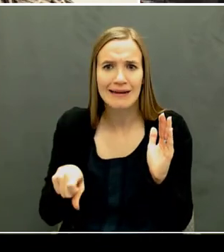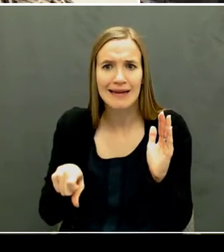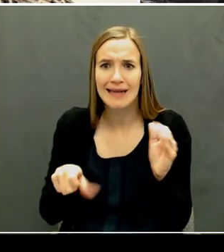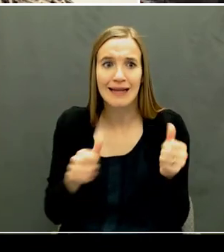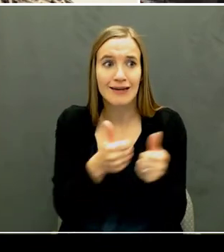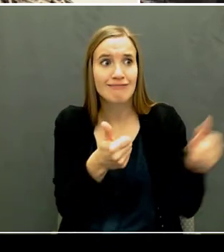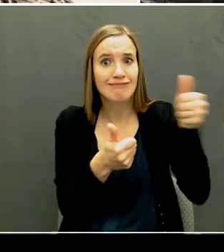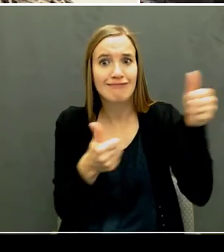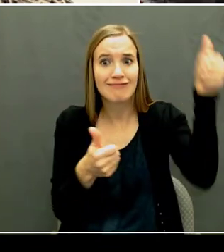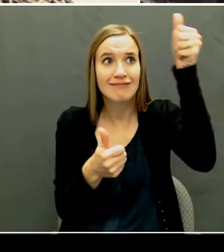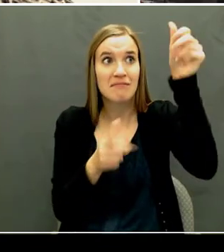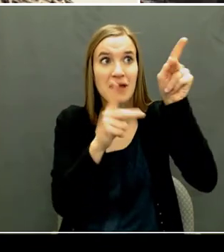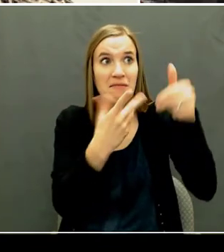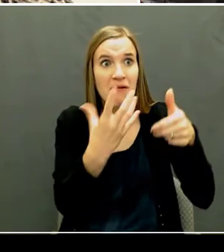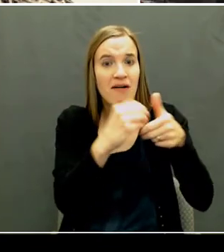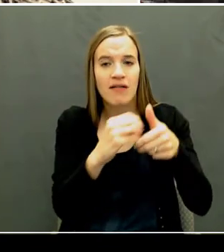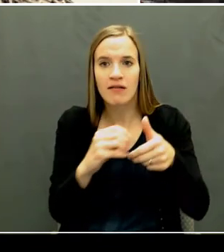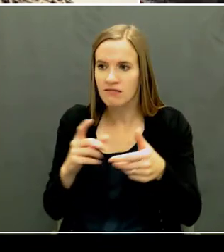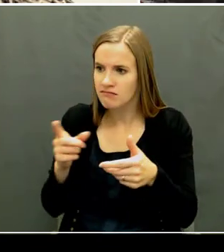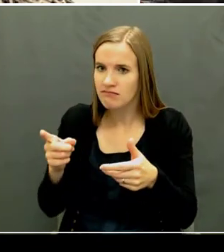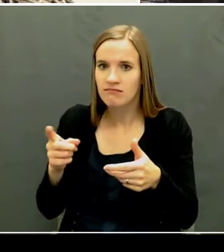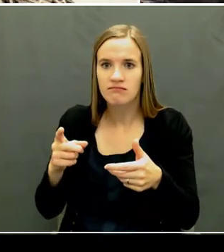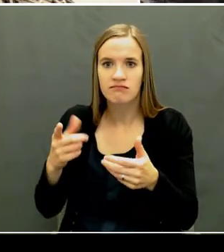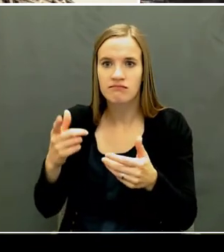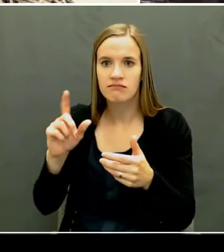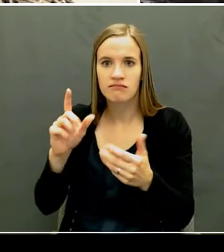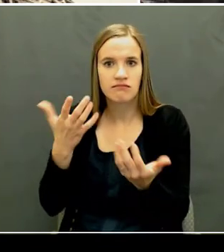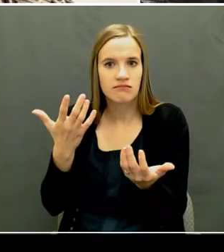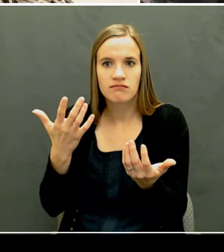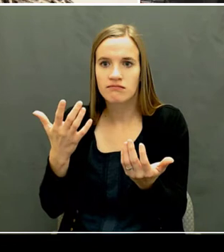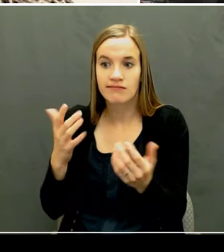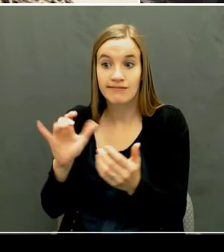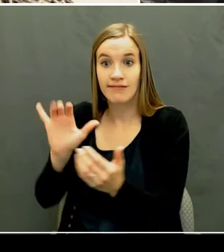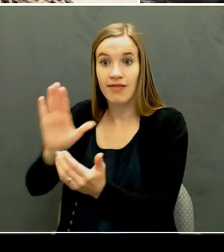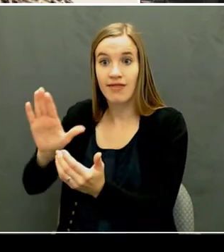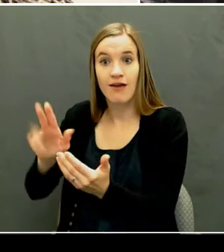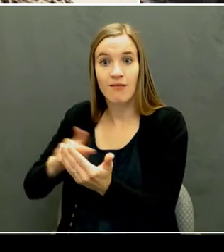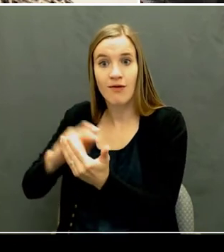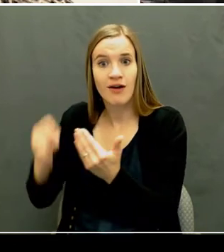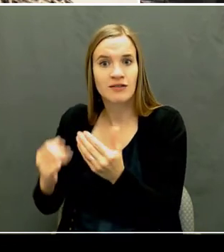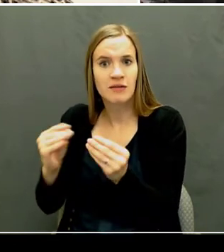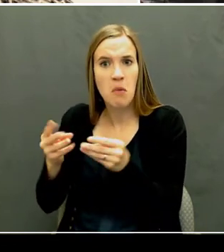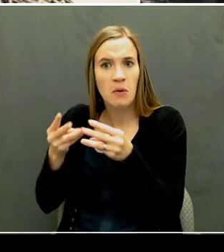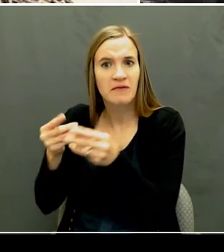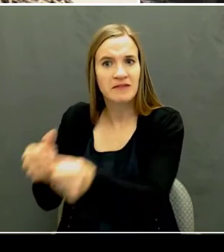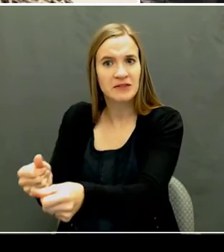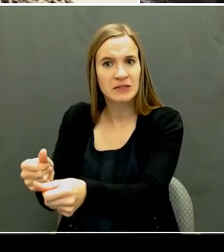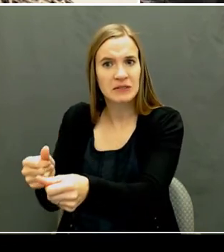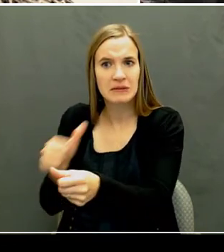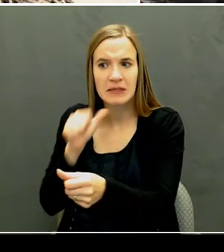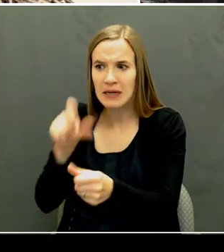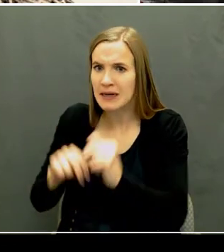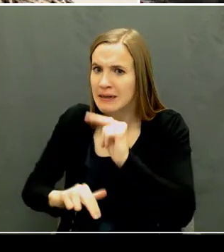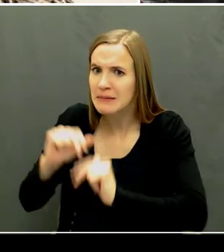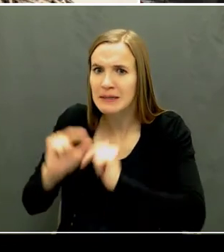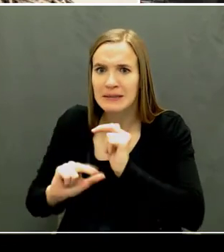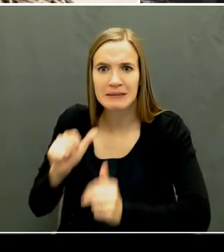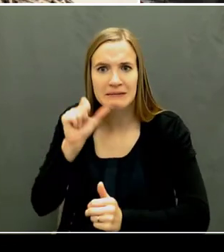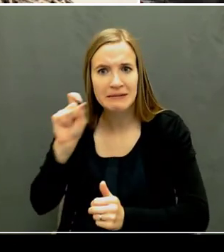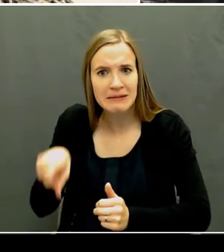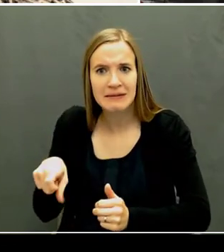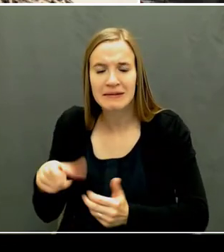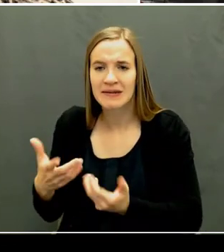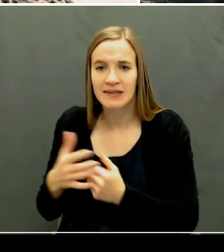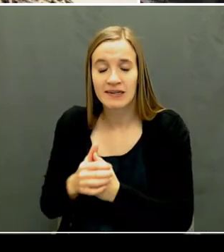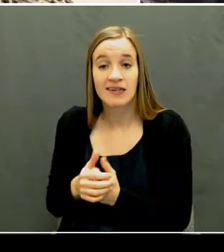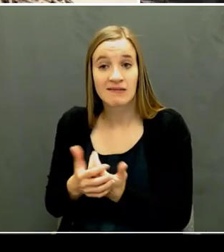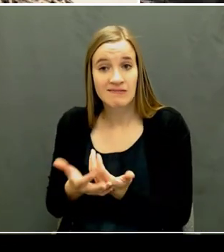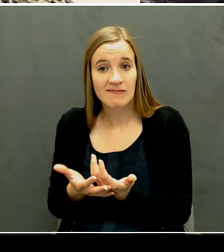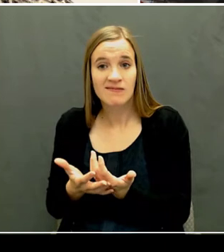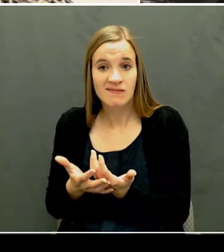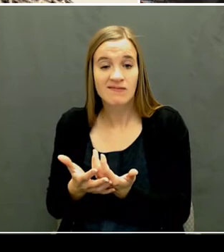um, you know, much more efficient you know, just really and the disability, there's a there's a